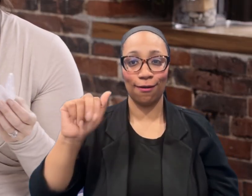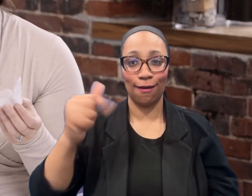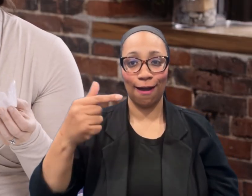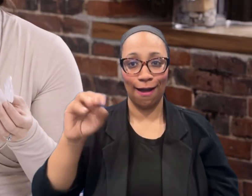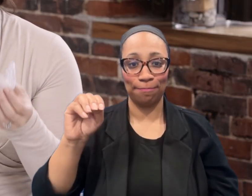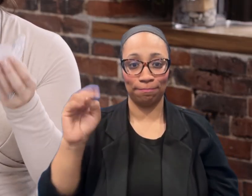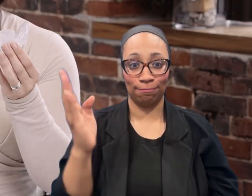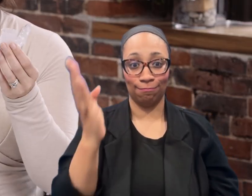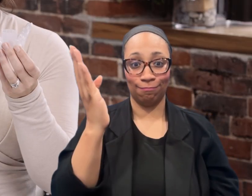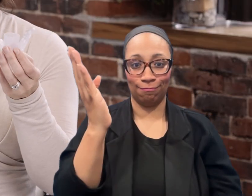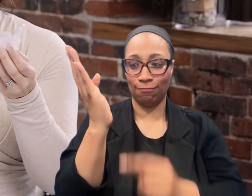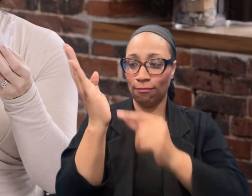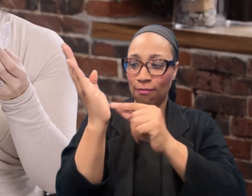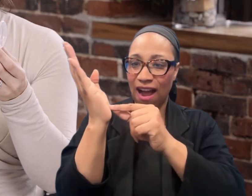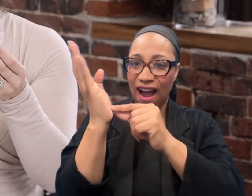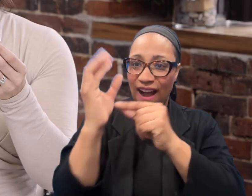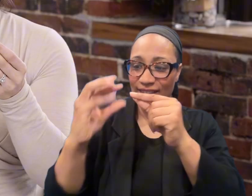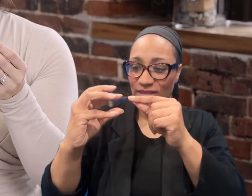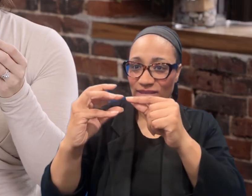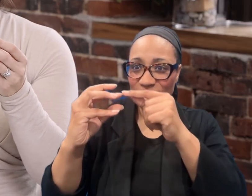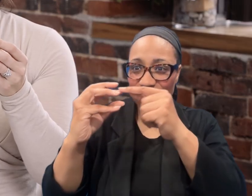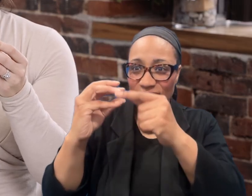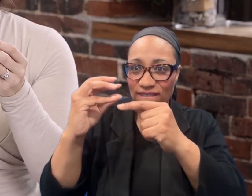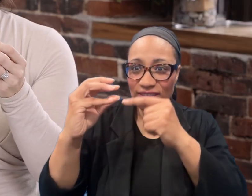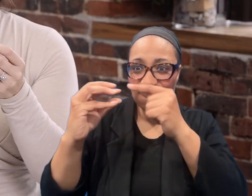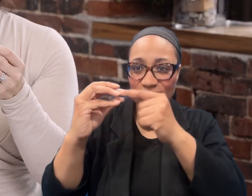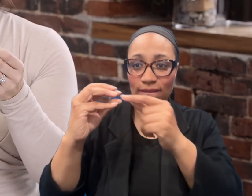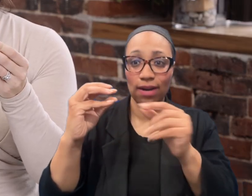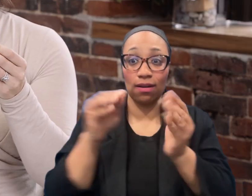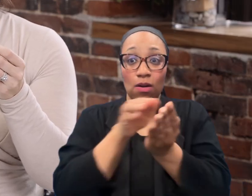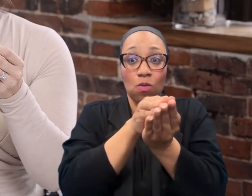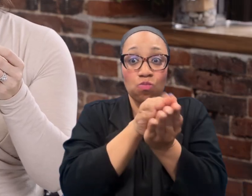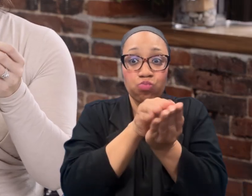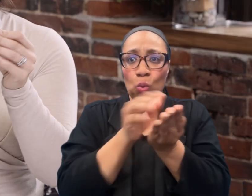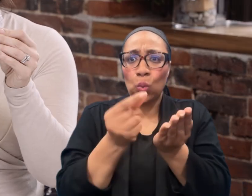So, we'll start with the duckbill valve. Again, we're making sure that we put that right on there.